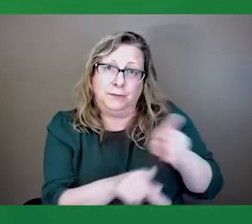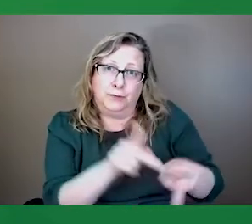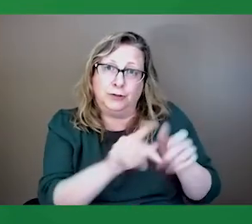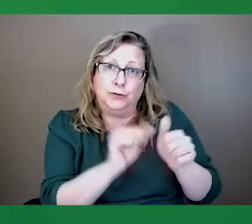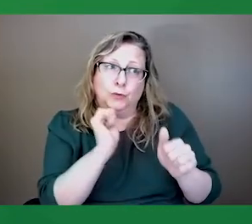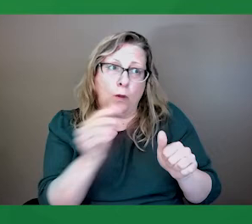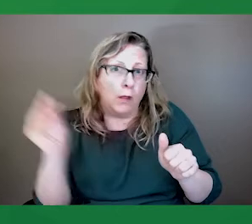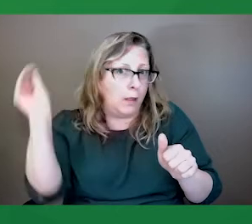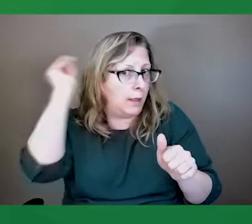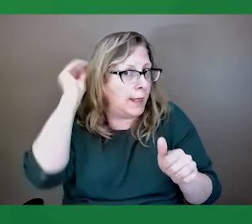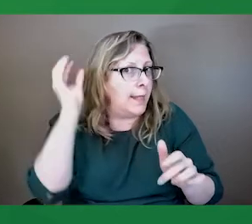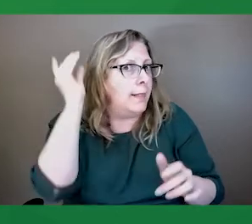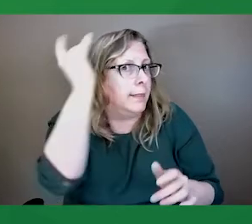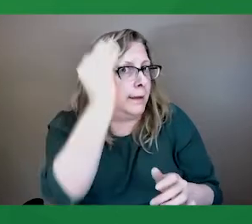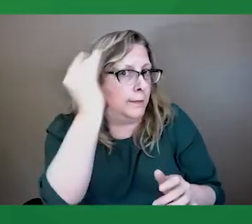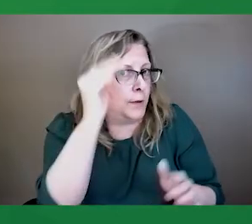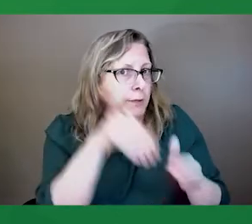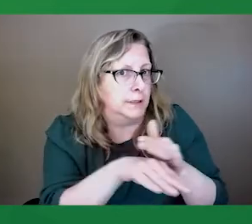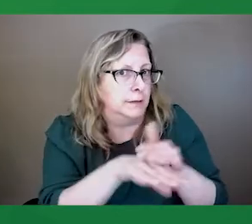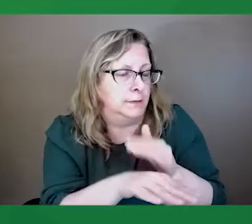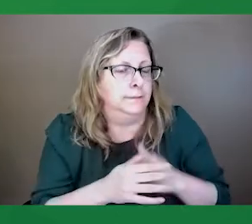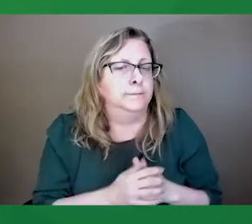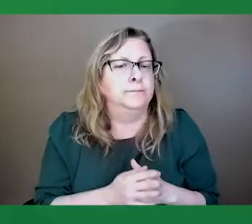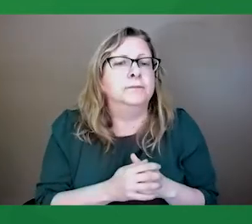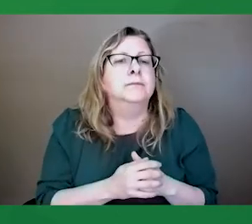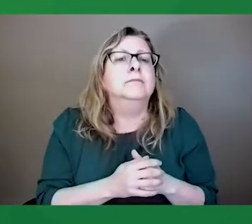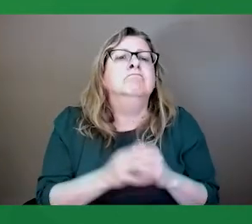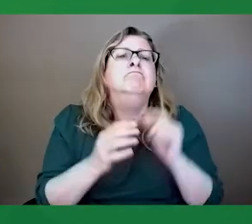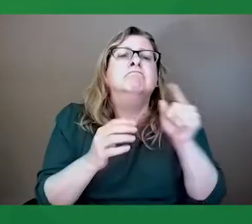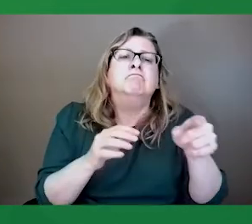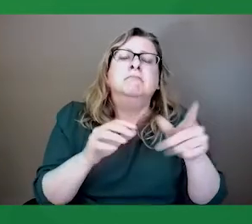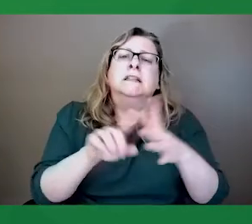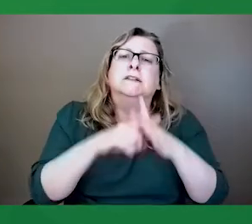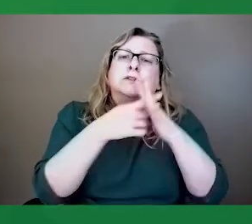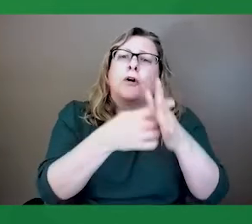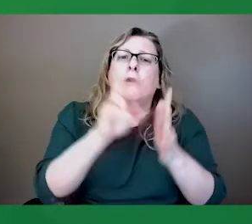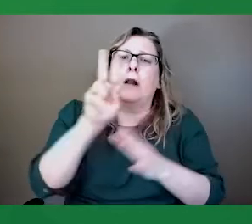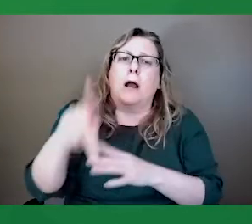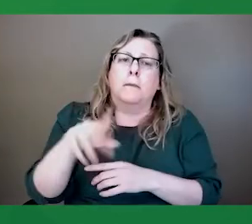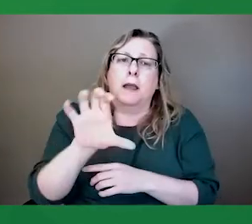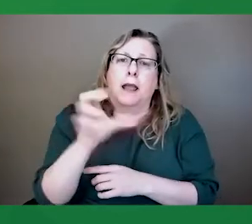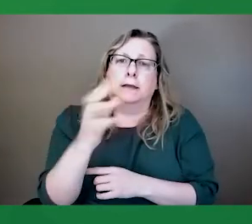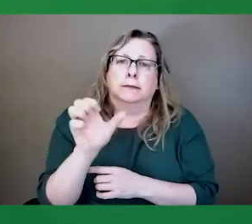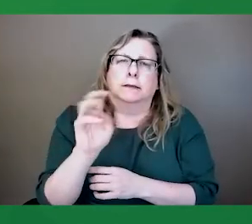What that means is that it's a bell curve. It starts off on the left hand side